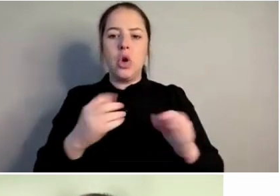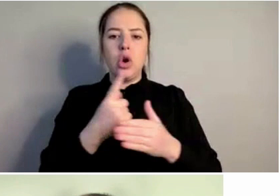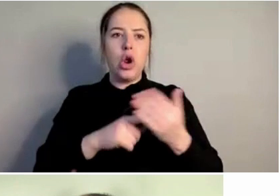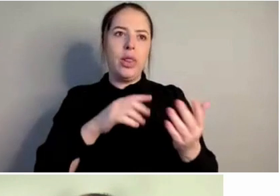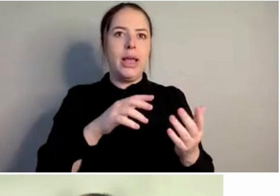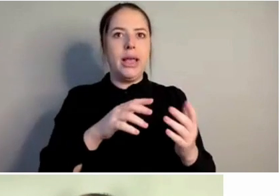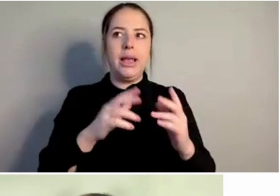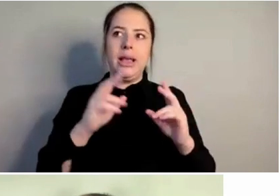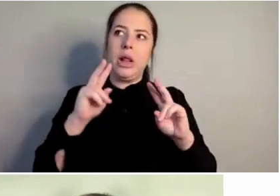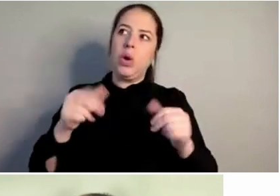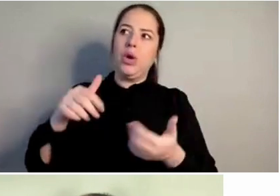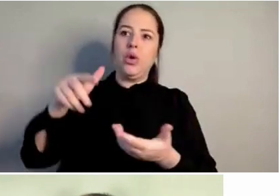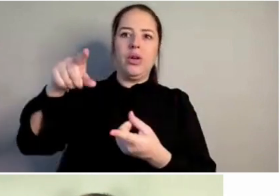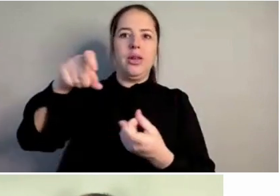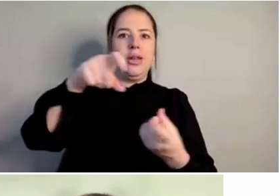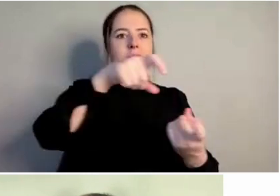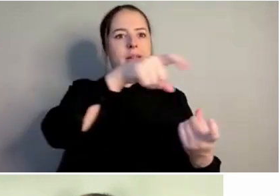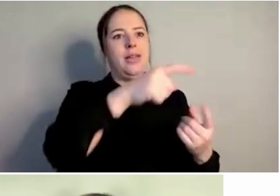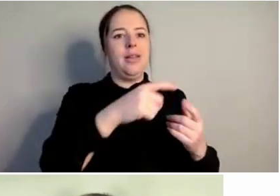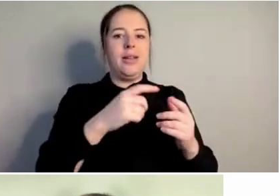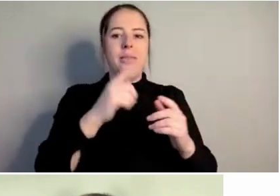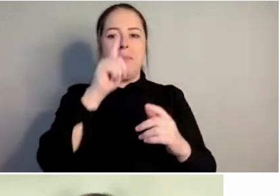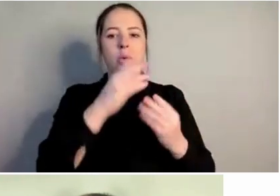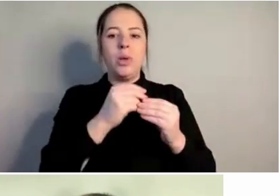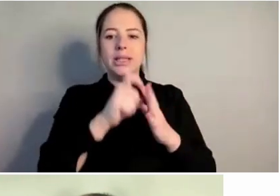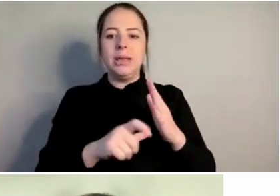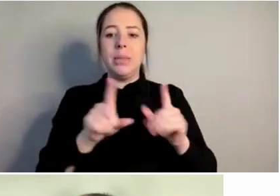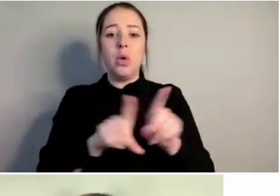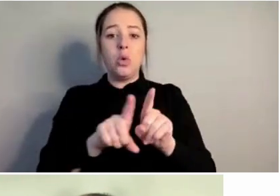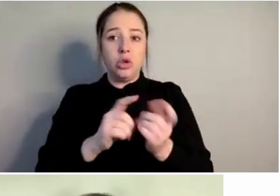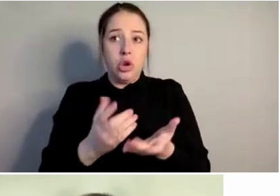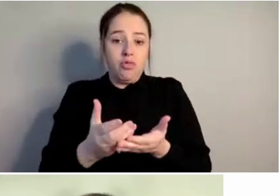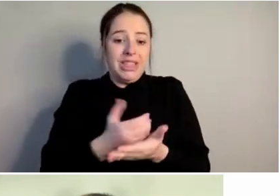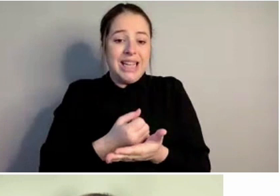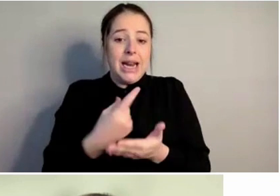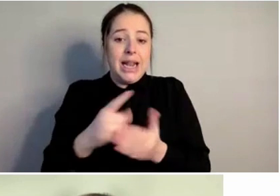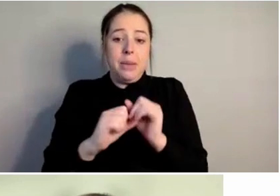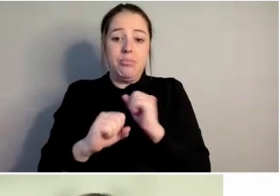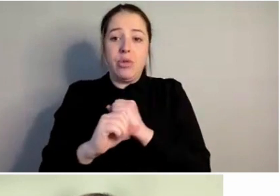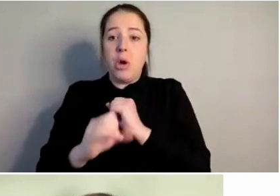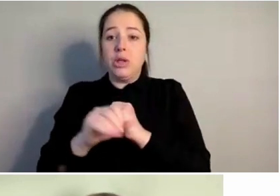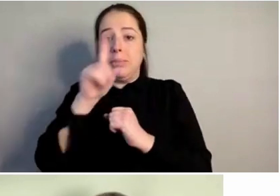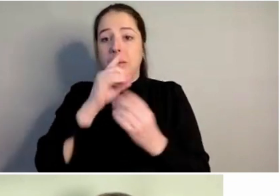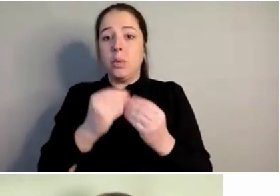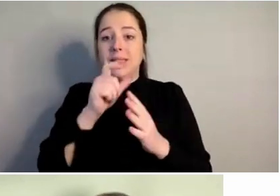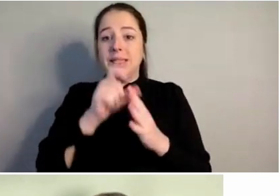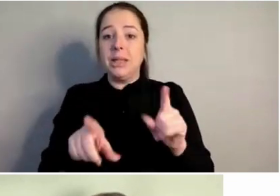but then actually retaining and promoting them as well. Subho, can I come to you first for this one, please?